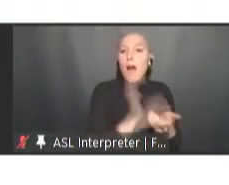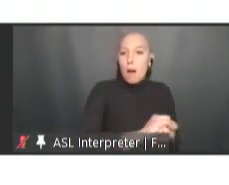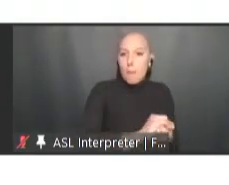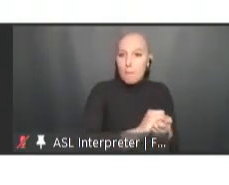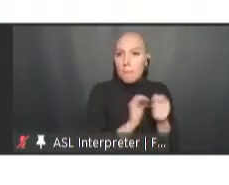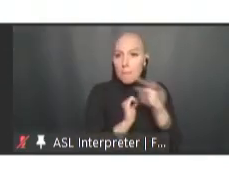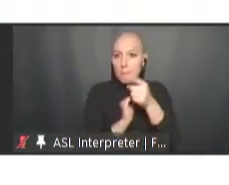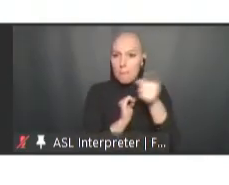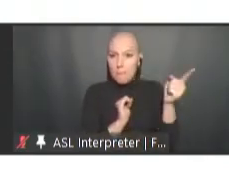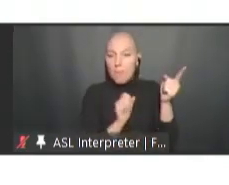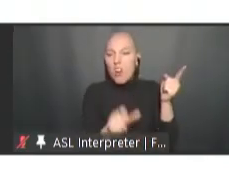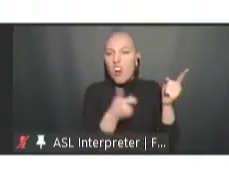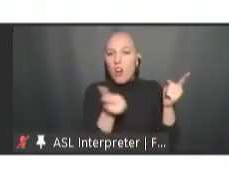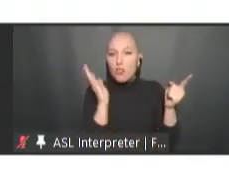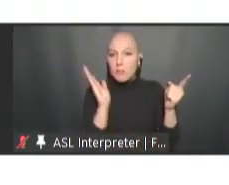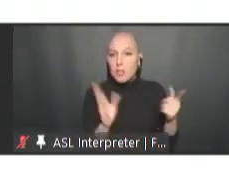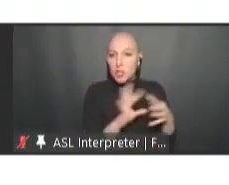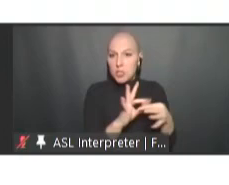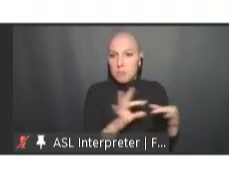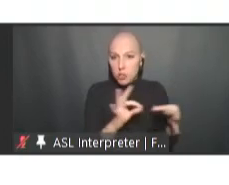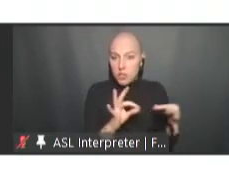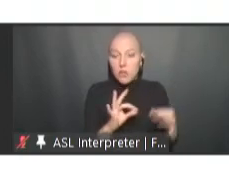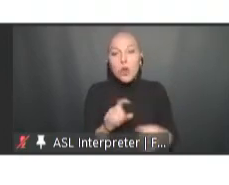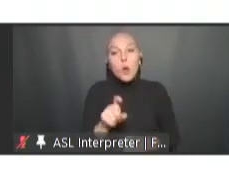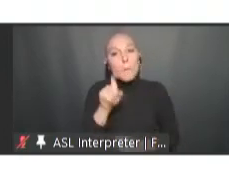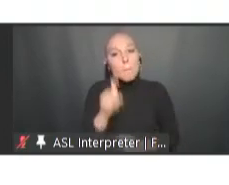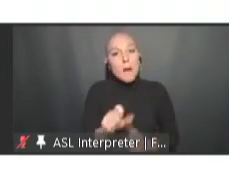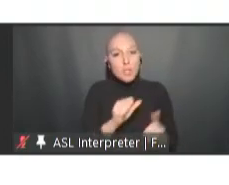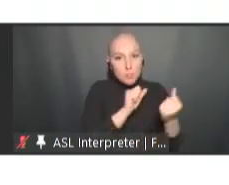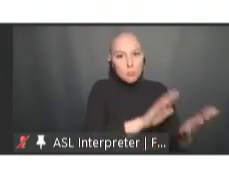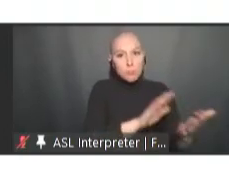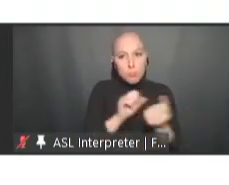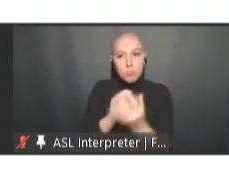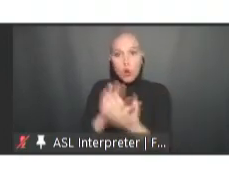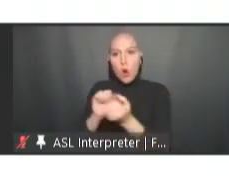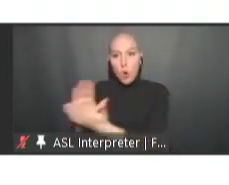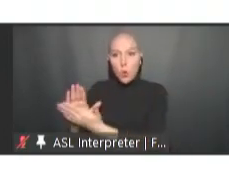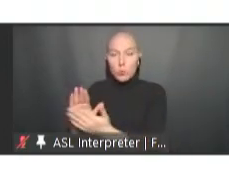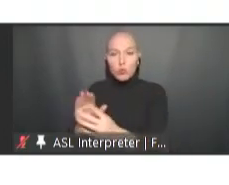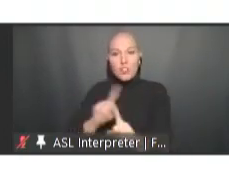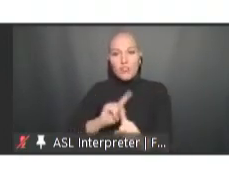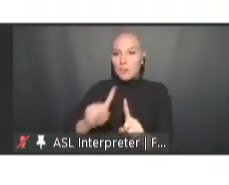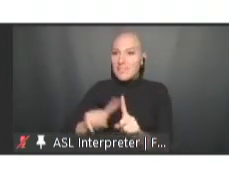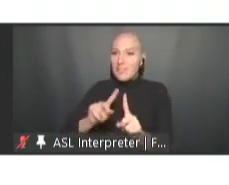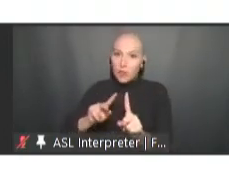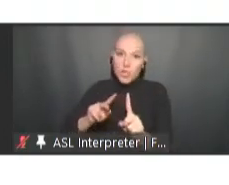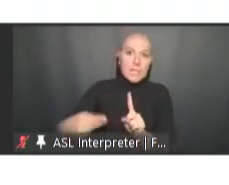fact that you kind of have to go at this from multiple vectors in order to reach the people